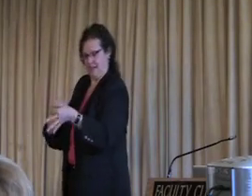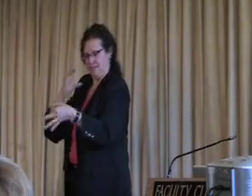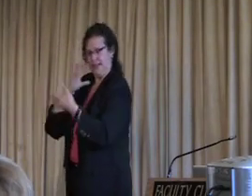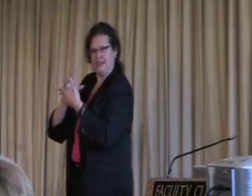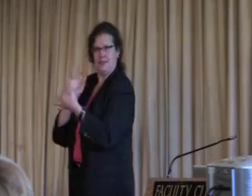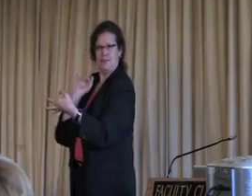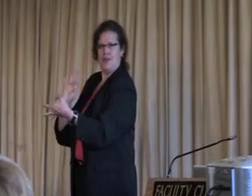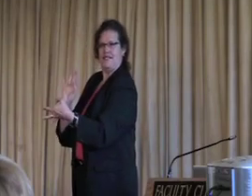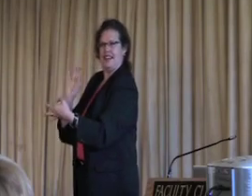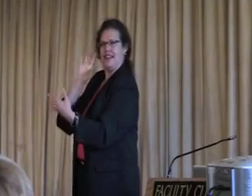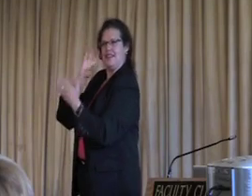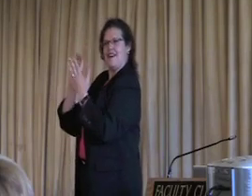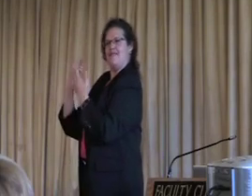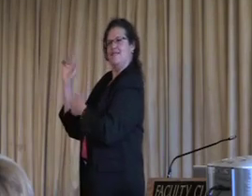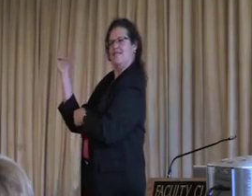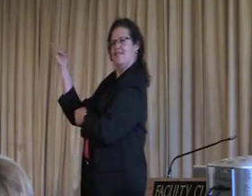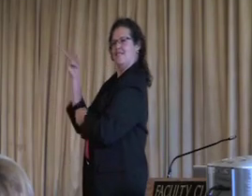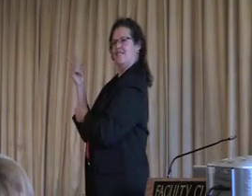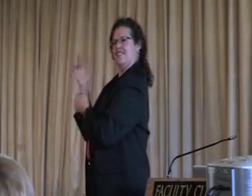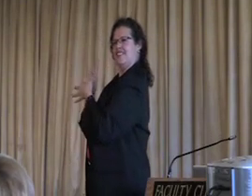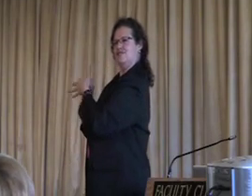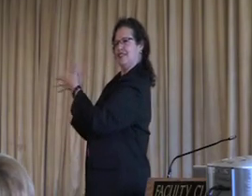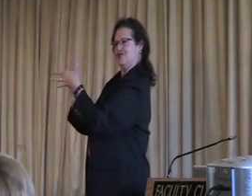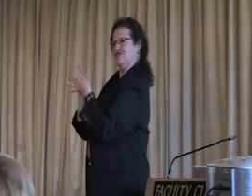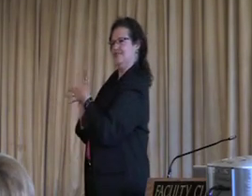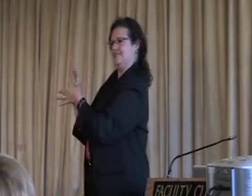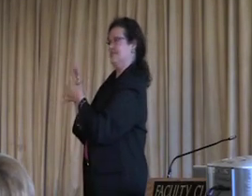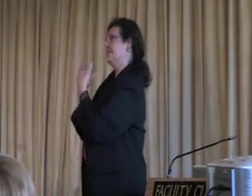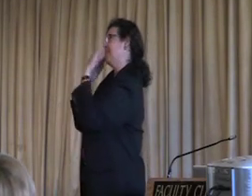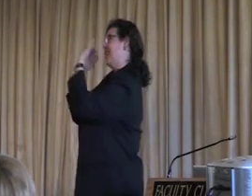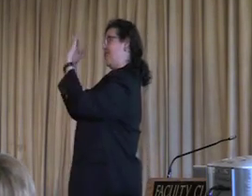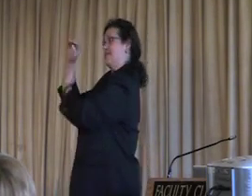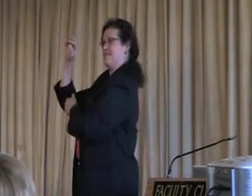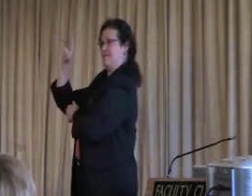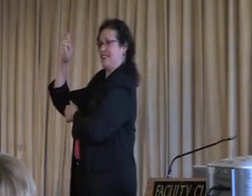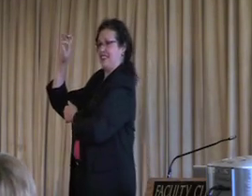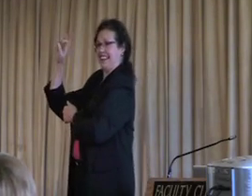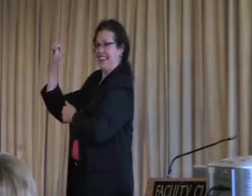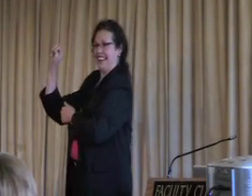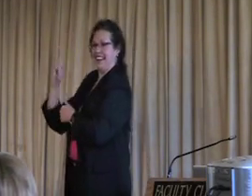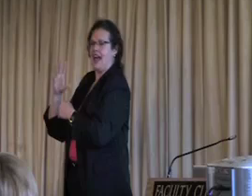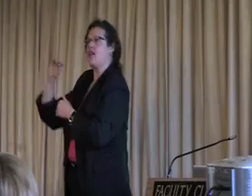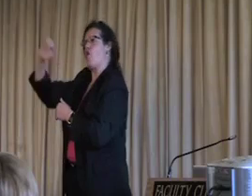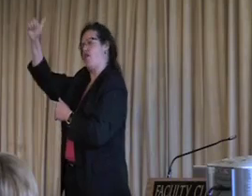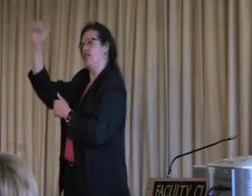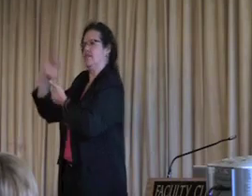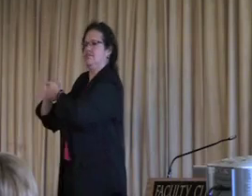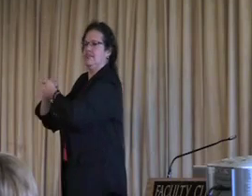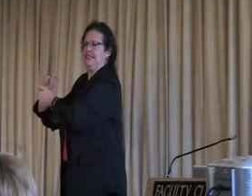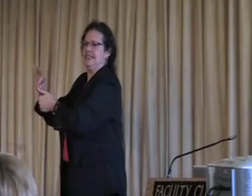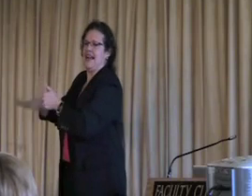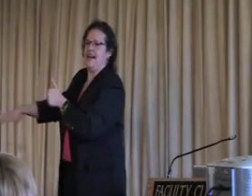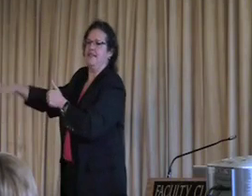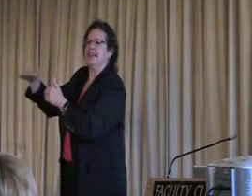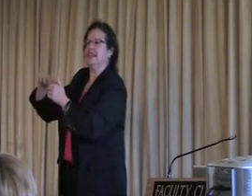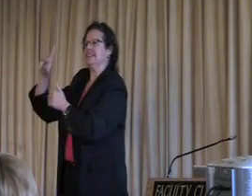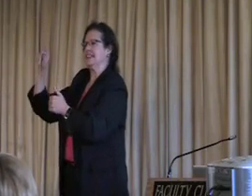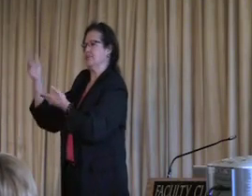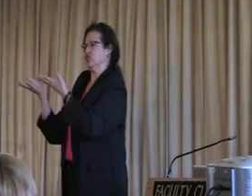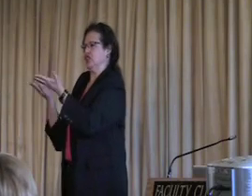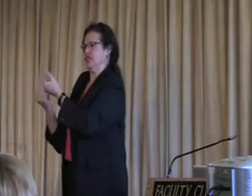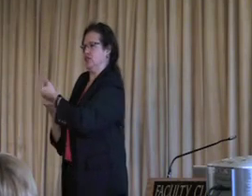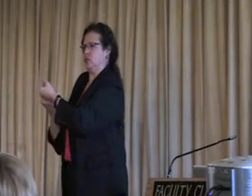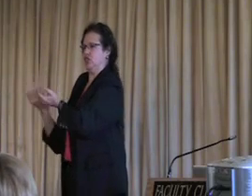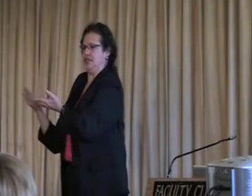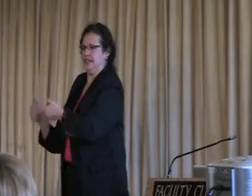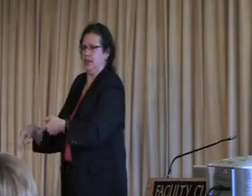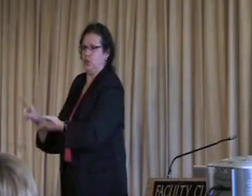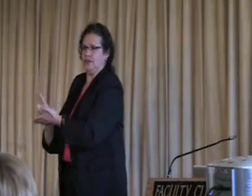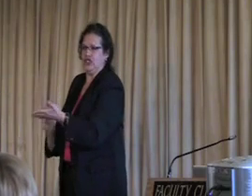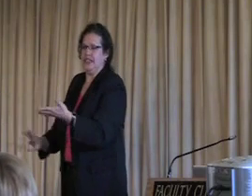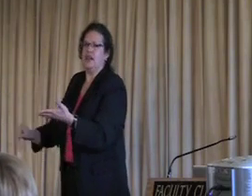and it's a perfect photo for the two of us there. So Marion, she was another partner,